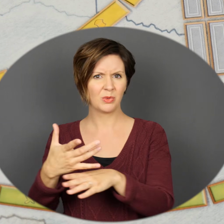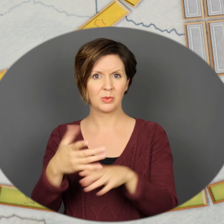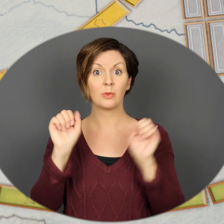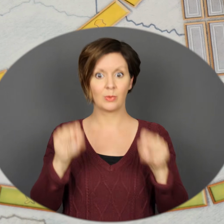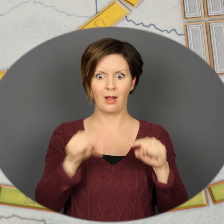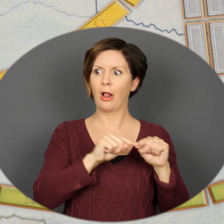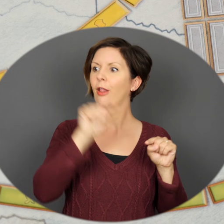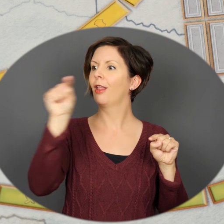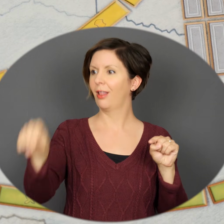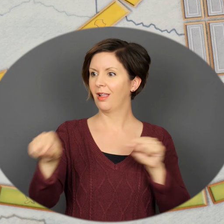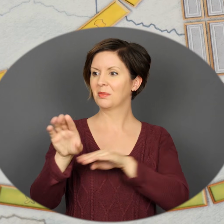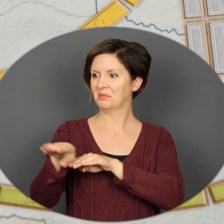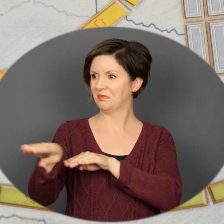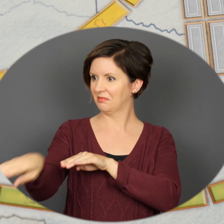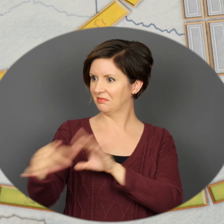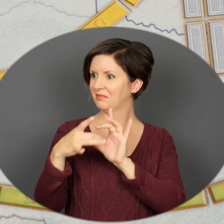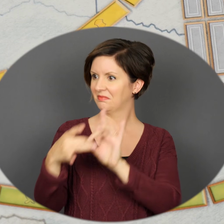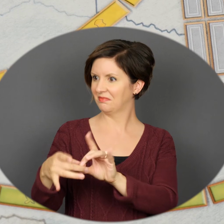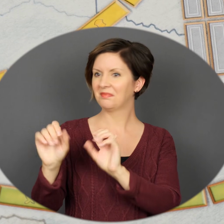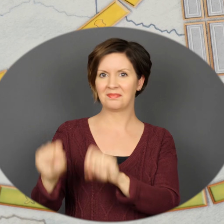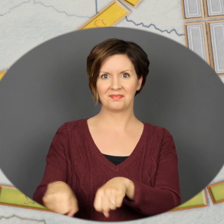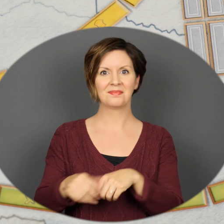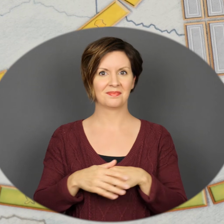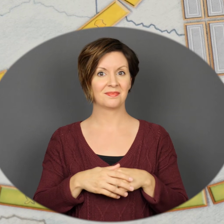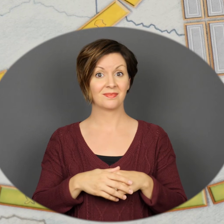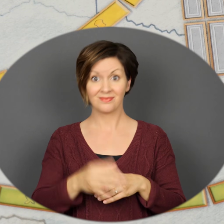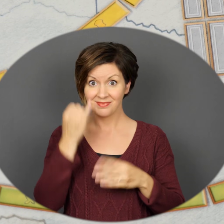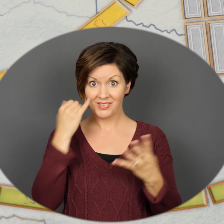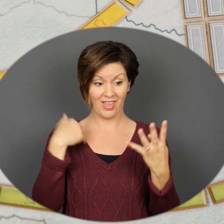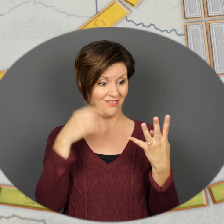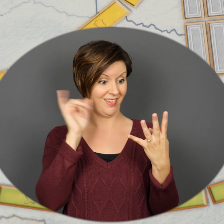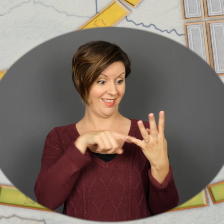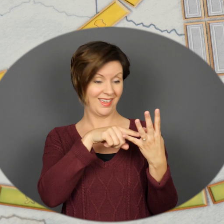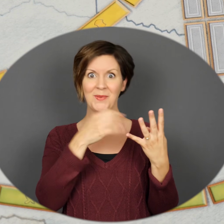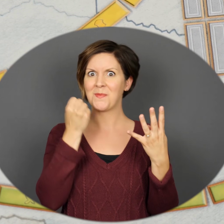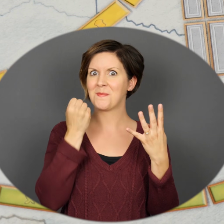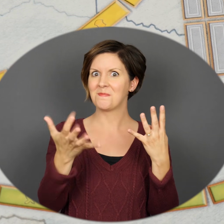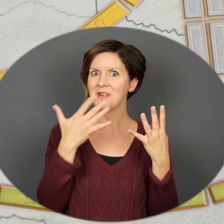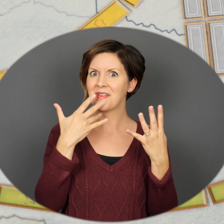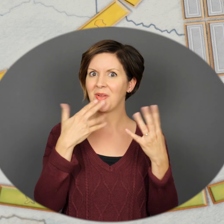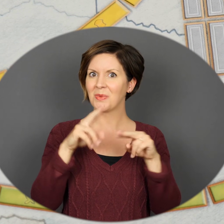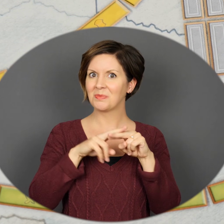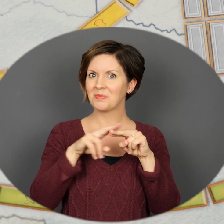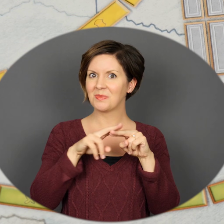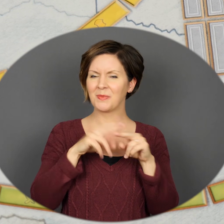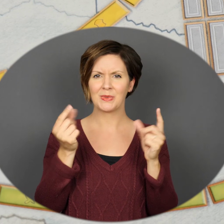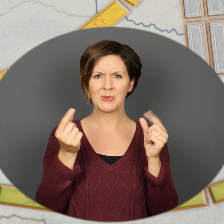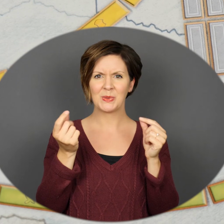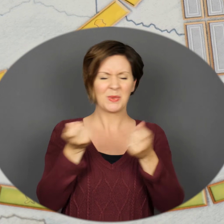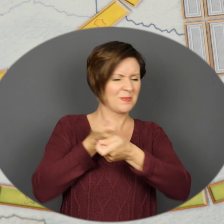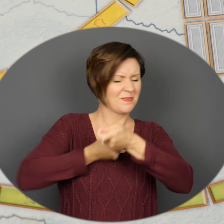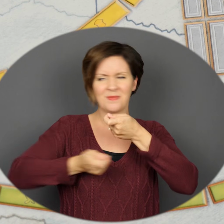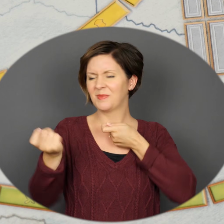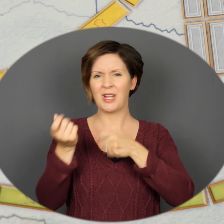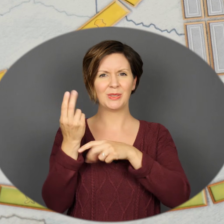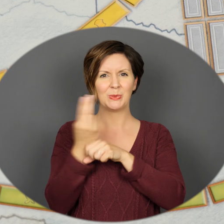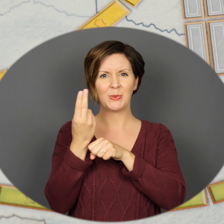to the one that I already made. Sometimes, you have a multicolored train in your hand which acts as a wild. It can be used in place of any other card